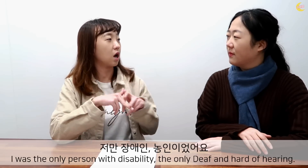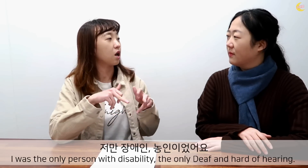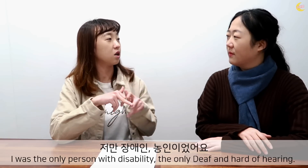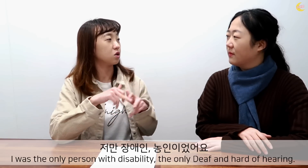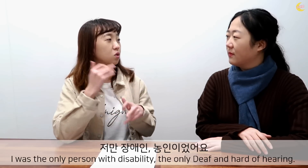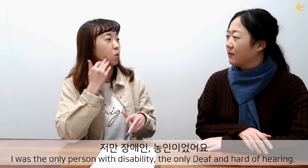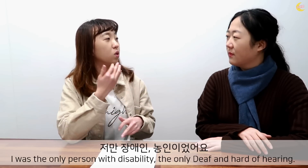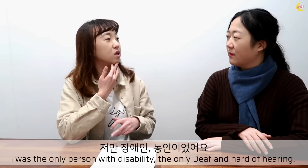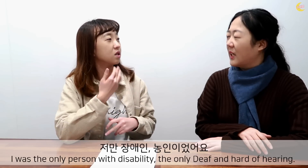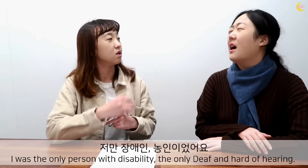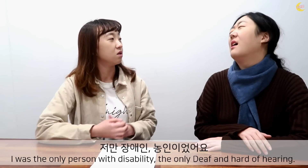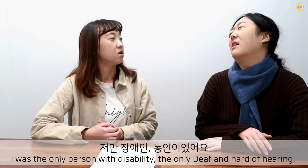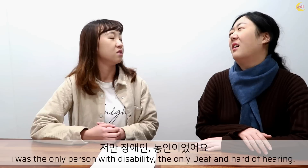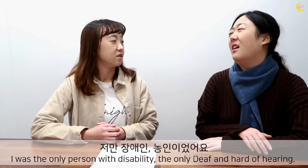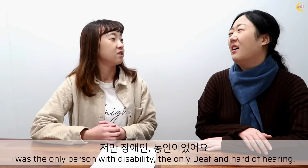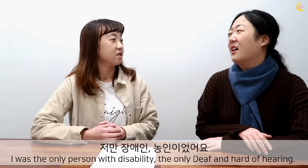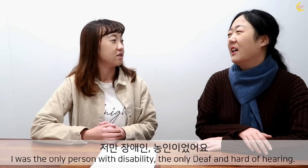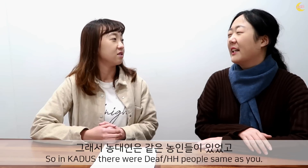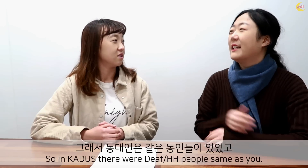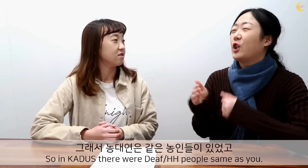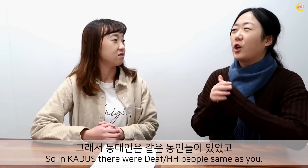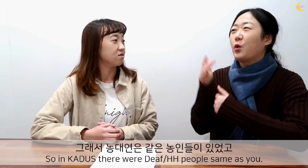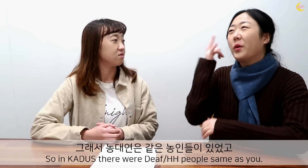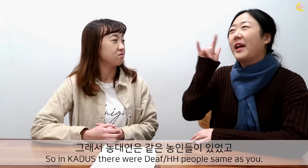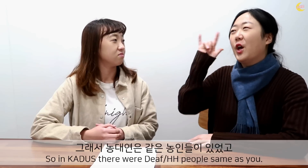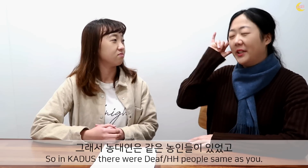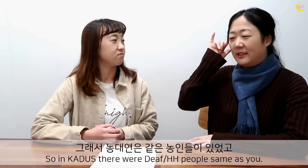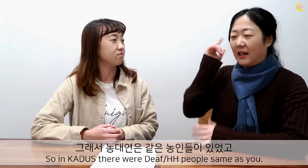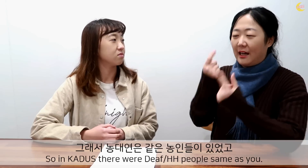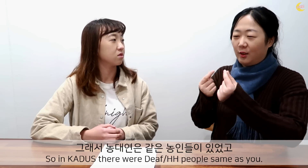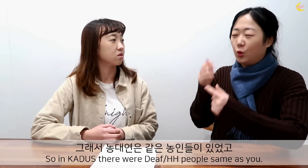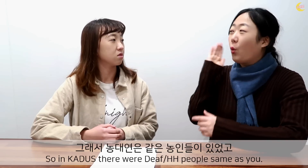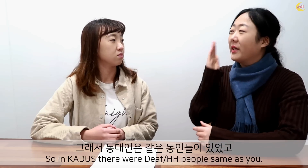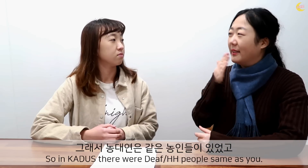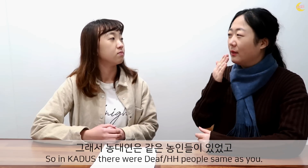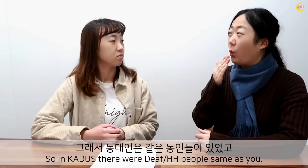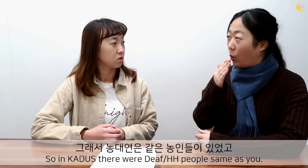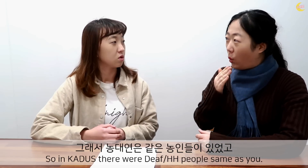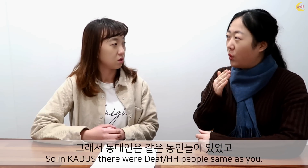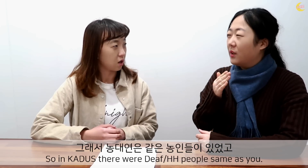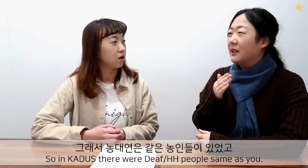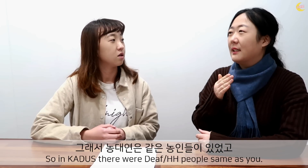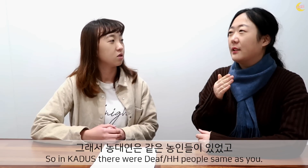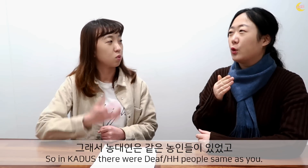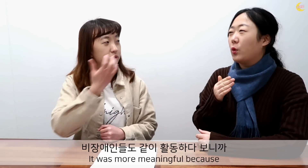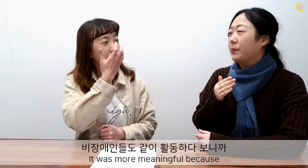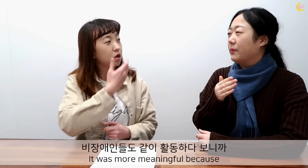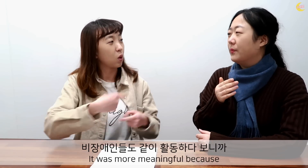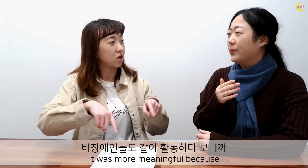I was the only person with disability, the only Deaf and hard of hearing. So in KADUS there were Deaf/HH people same as you.